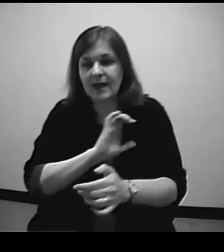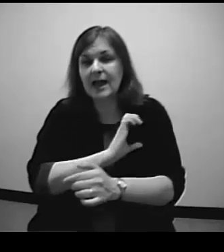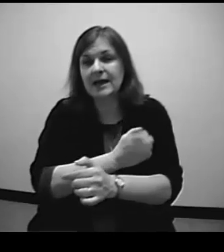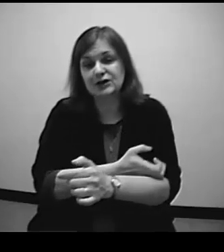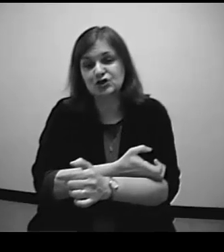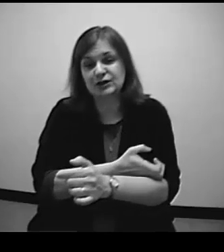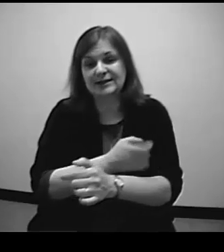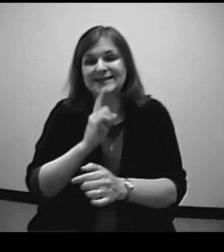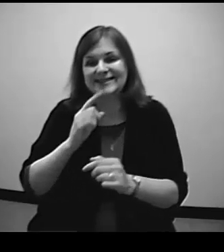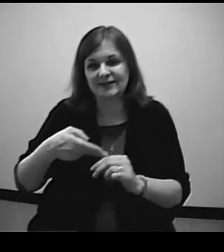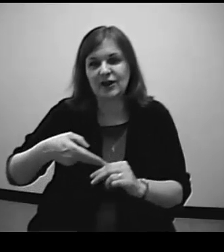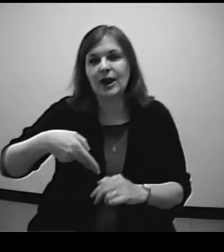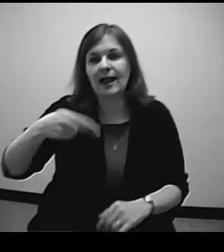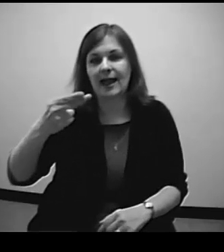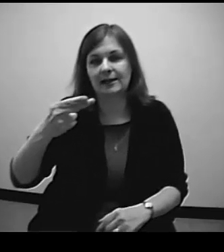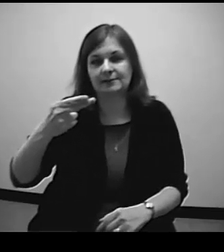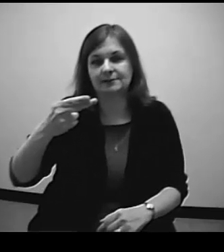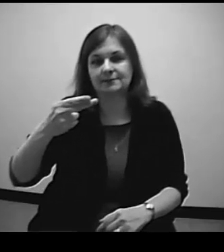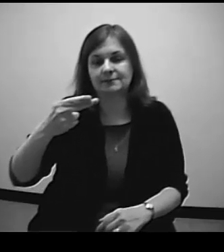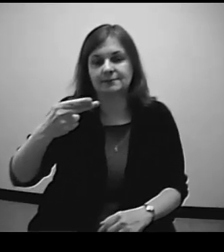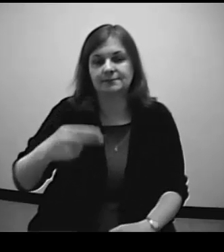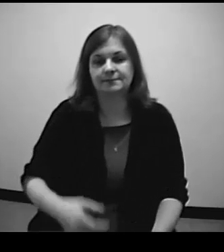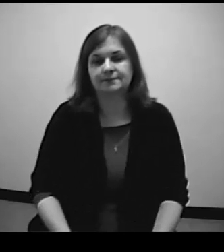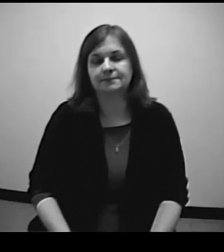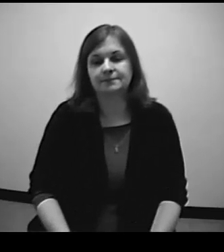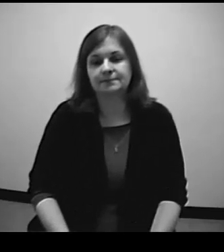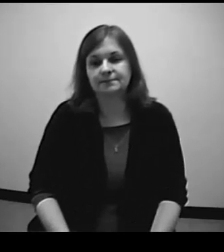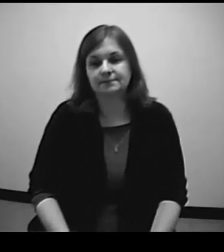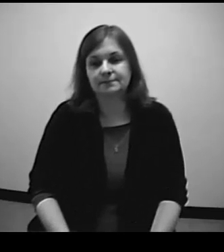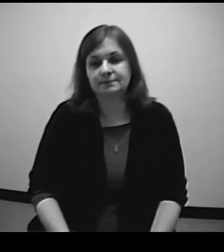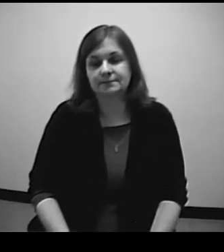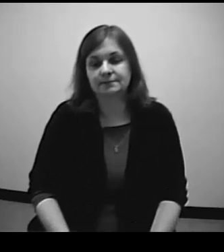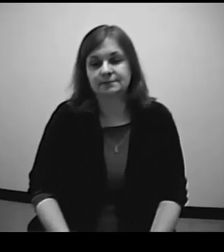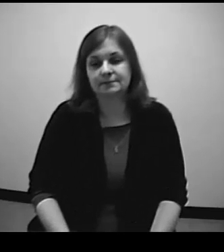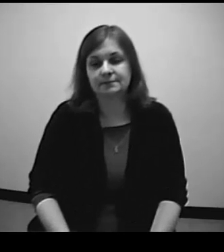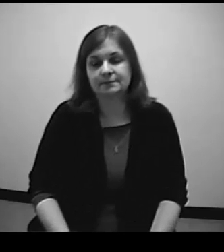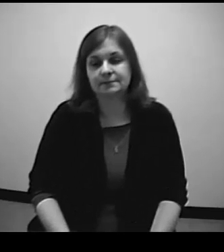is actually much higher